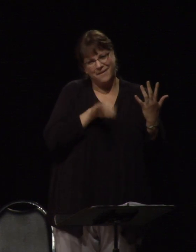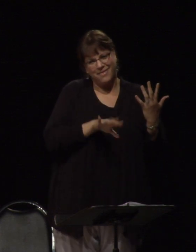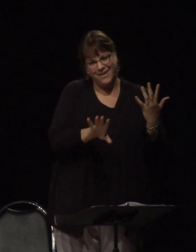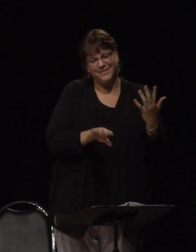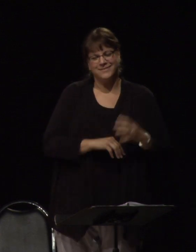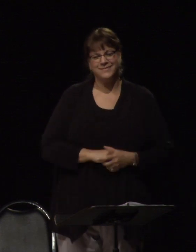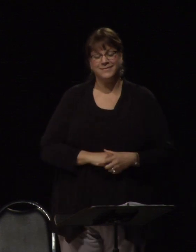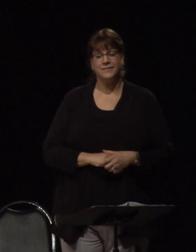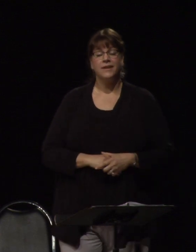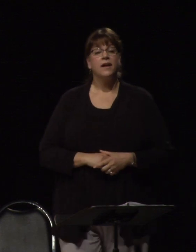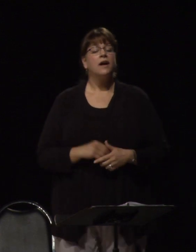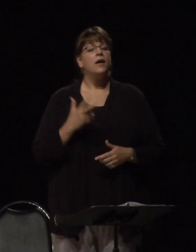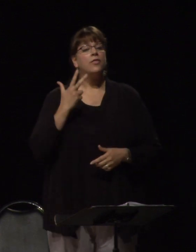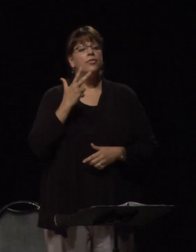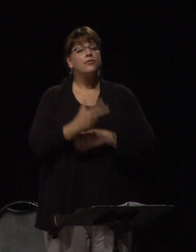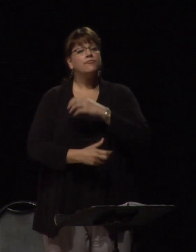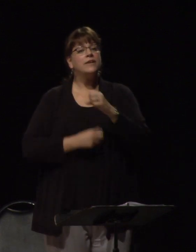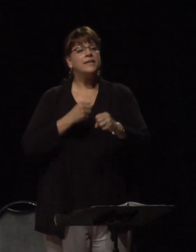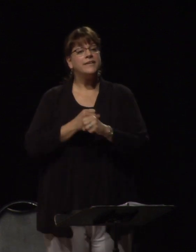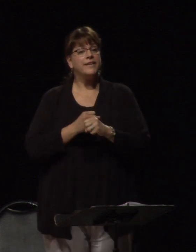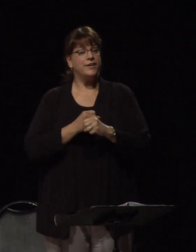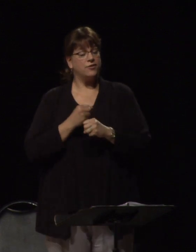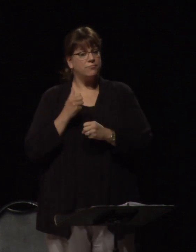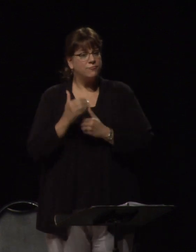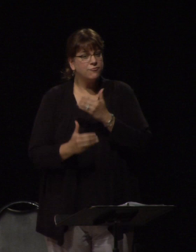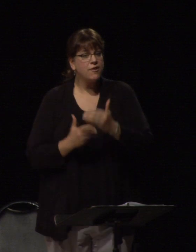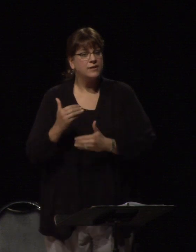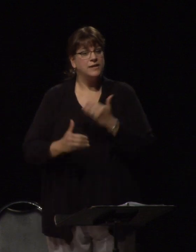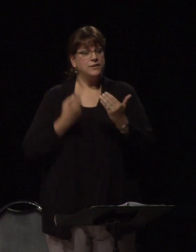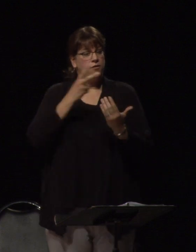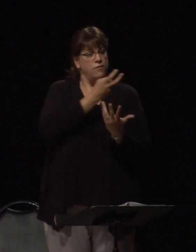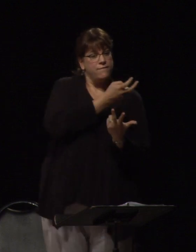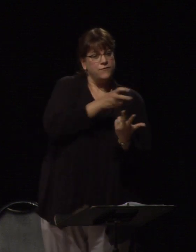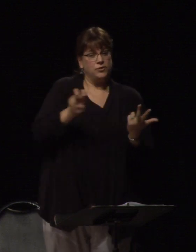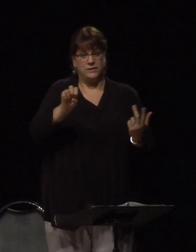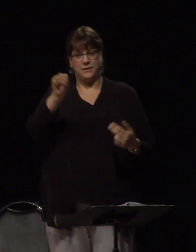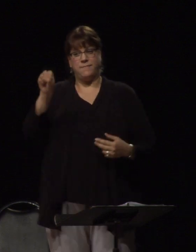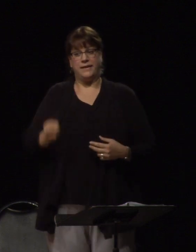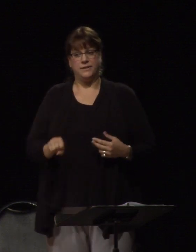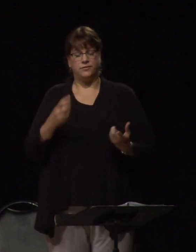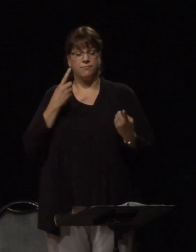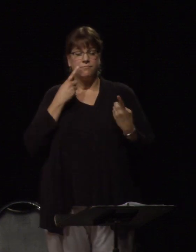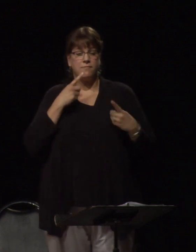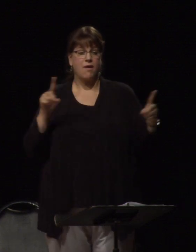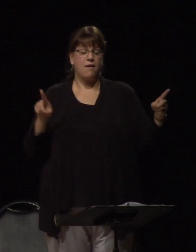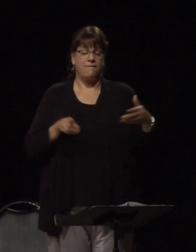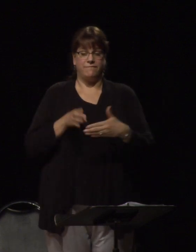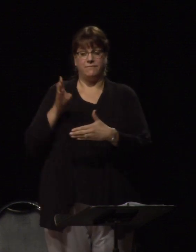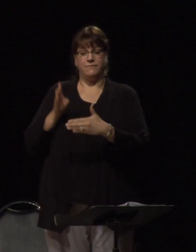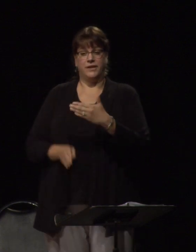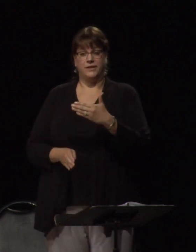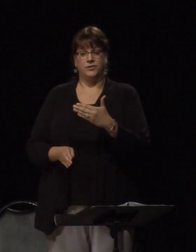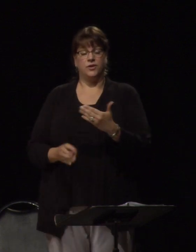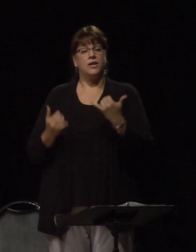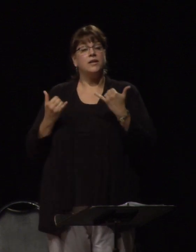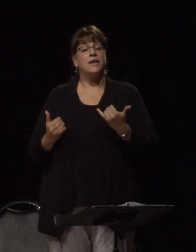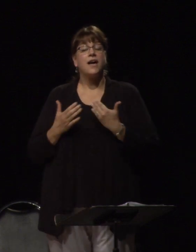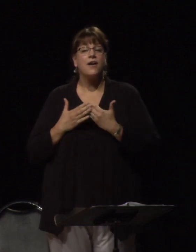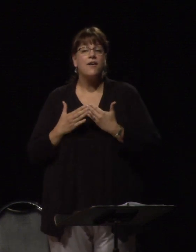OUR 3-YEAR JOURNEY TO A SEMESTER CALENDAR IS FINALLY AT AN END, AND THIS YEAR WE WILL FIND OUT WHAT WORKS AND WHAT DOESN'T, AND